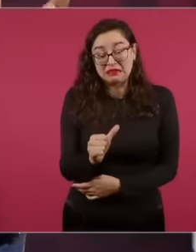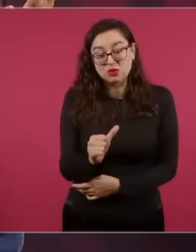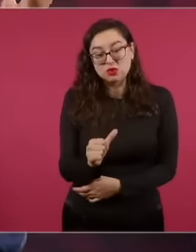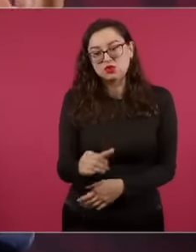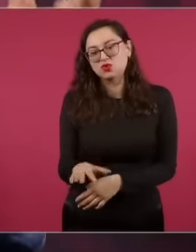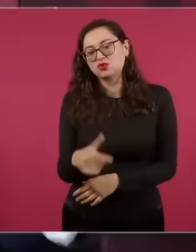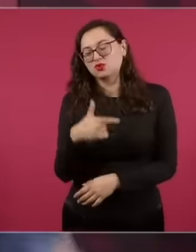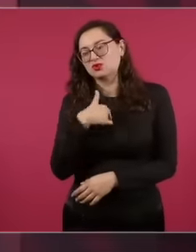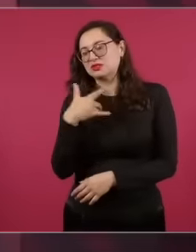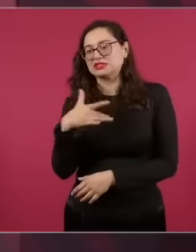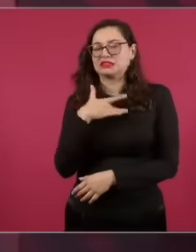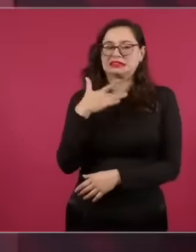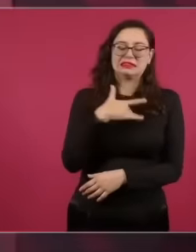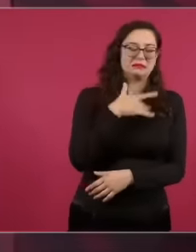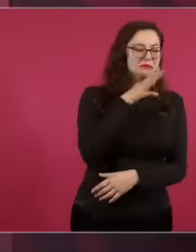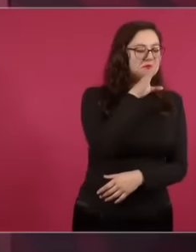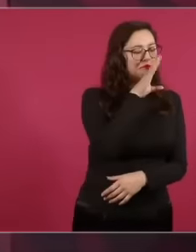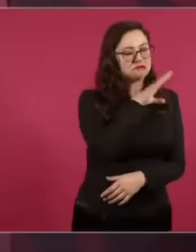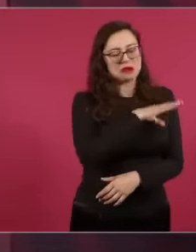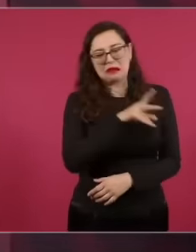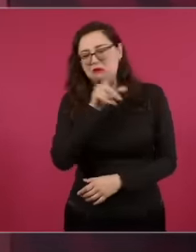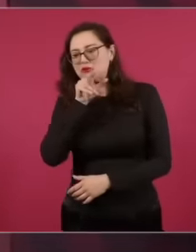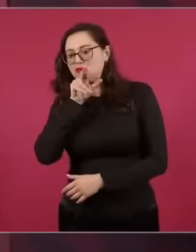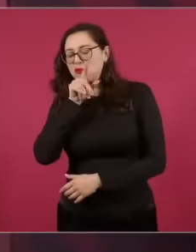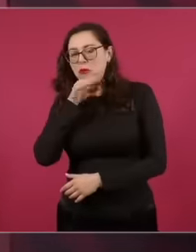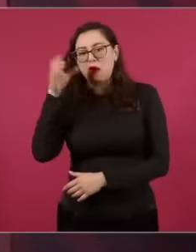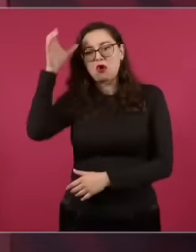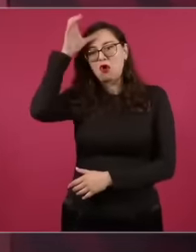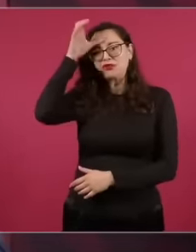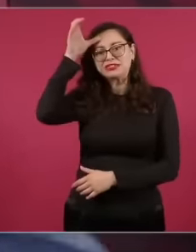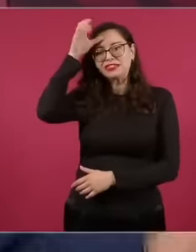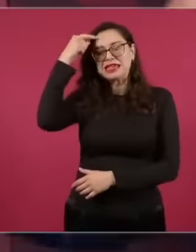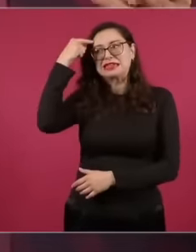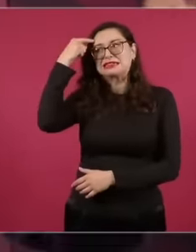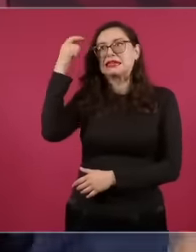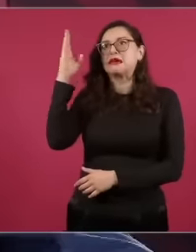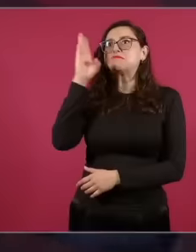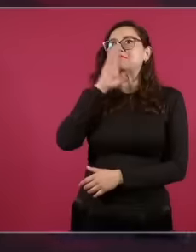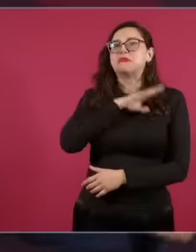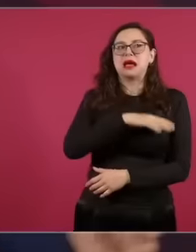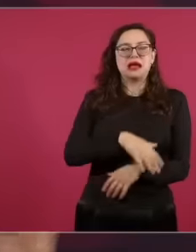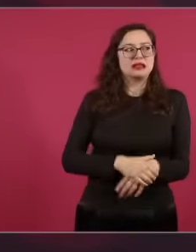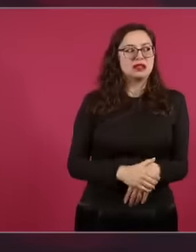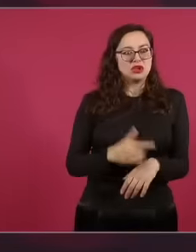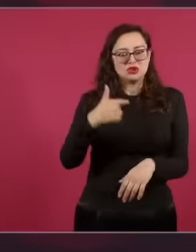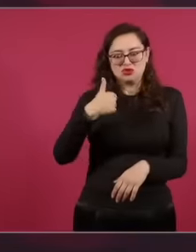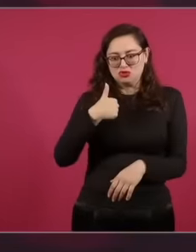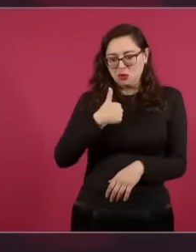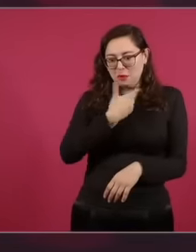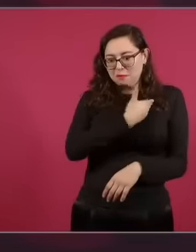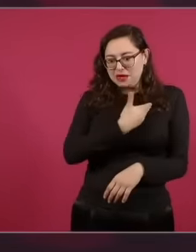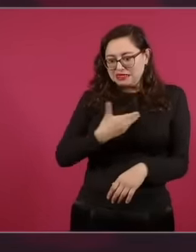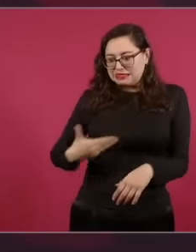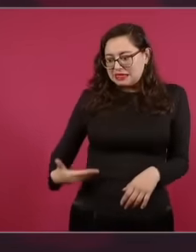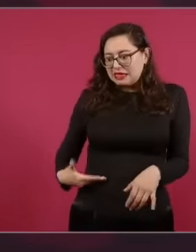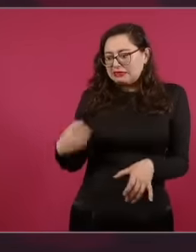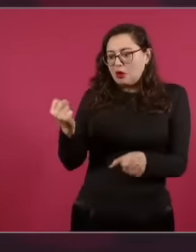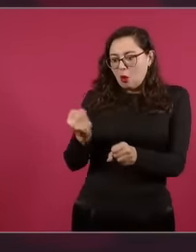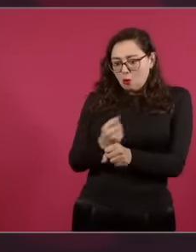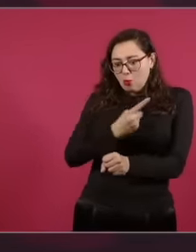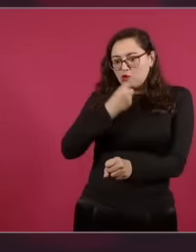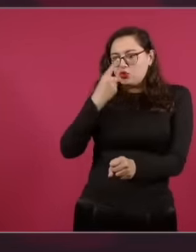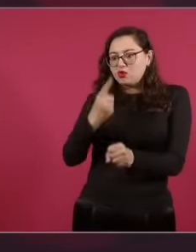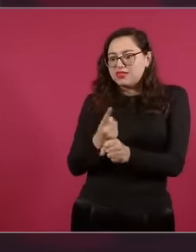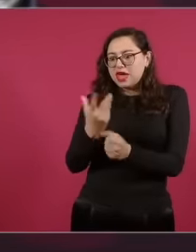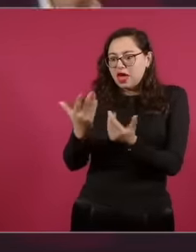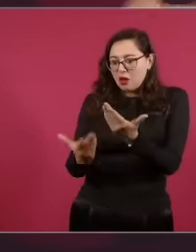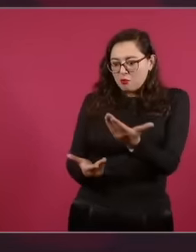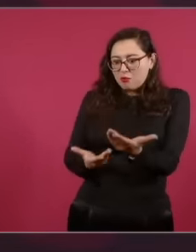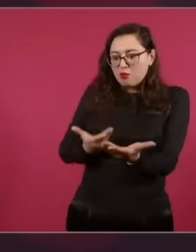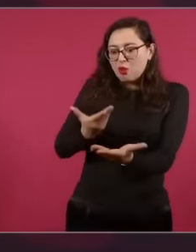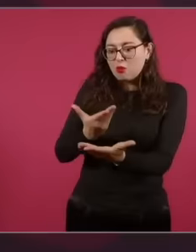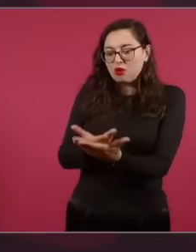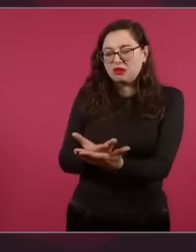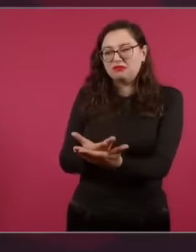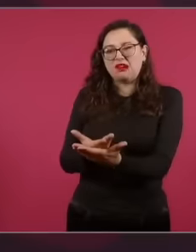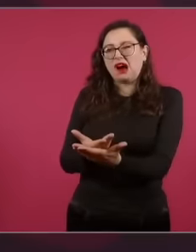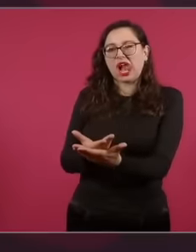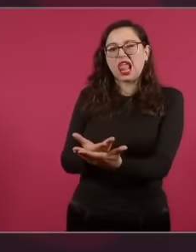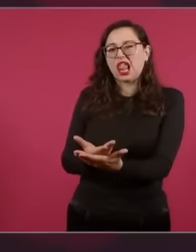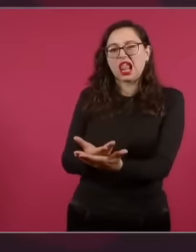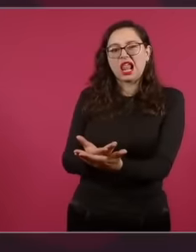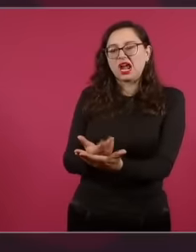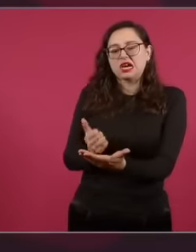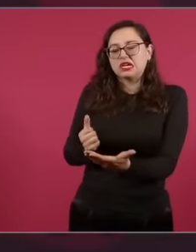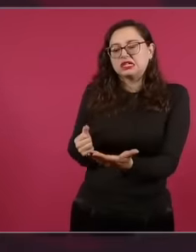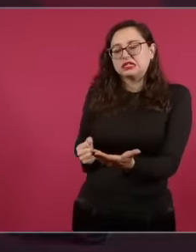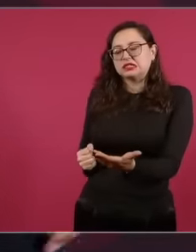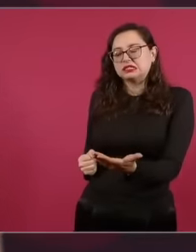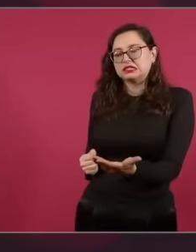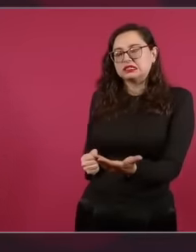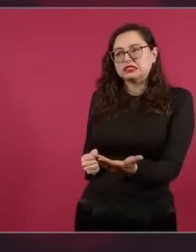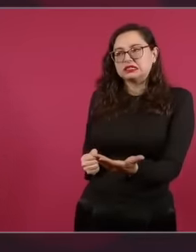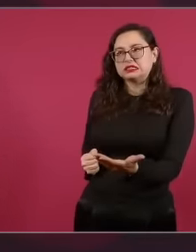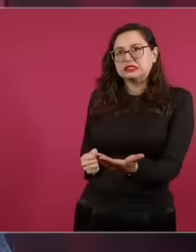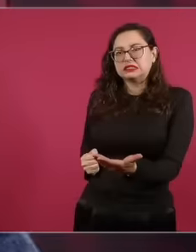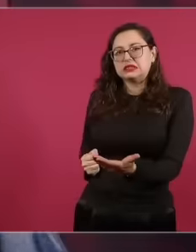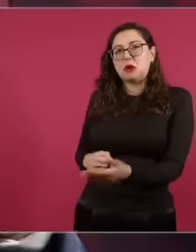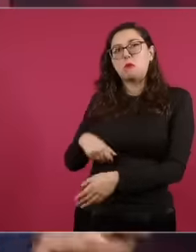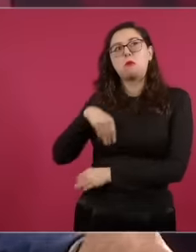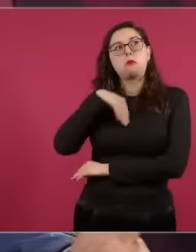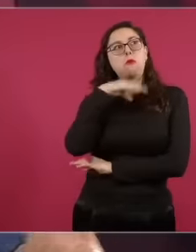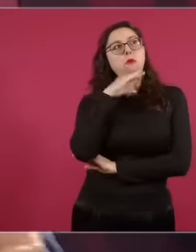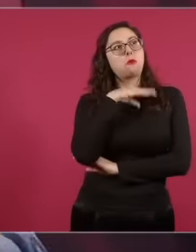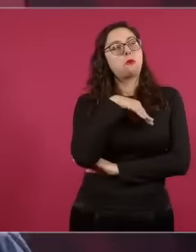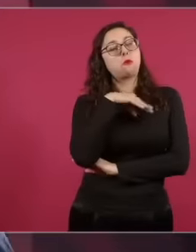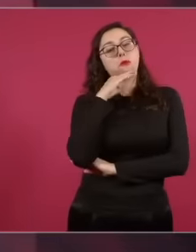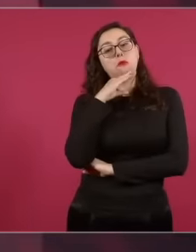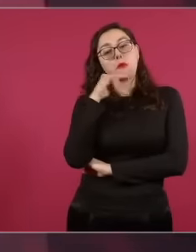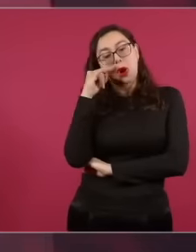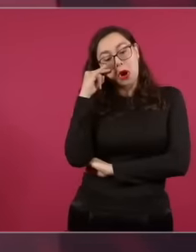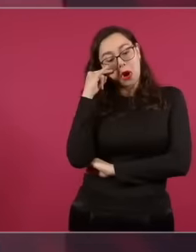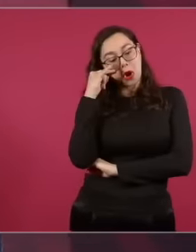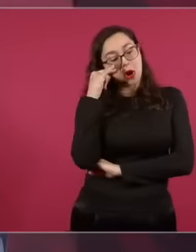conscience How I was president of Mexico and I turned a blind eye I became I became